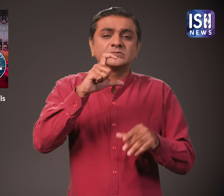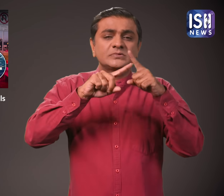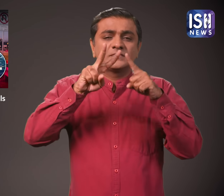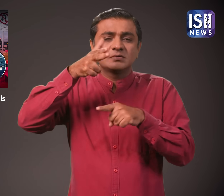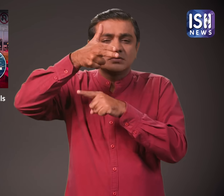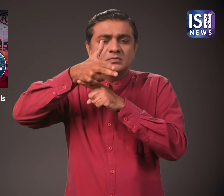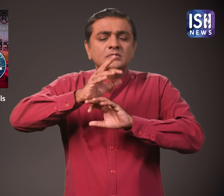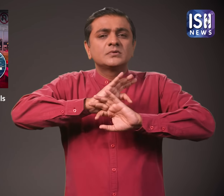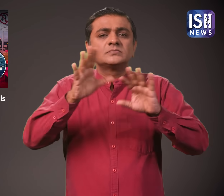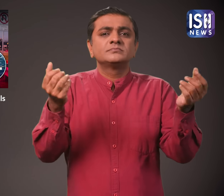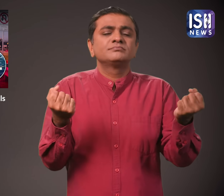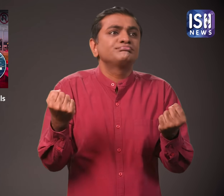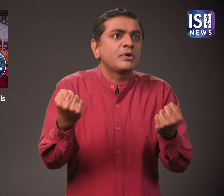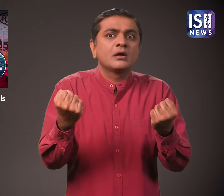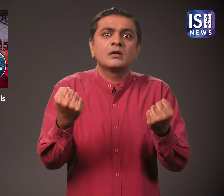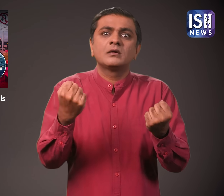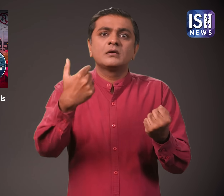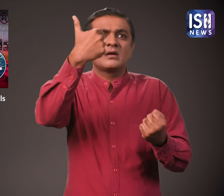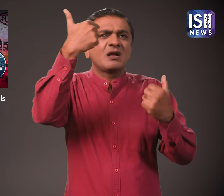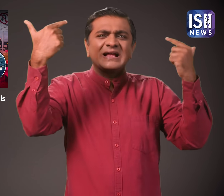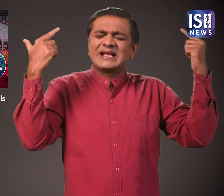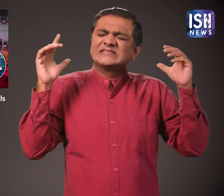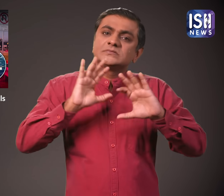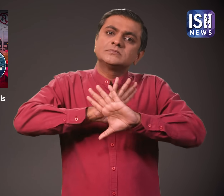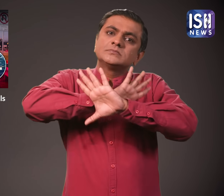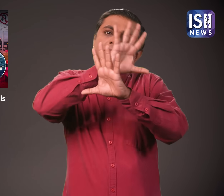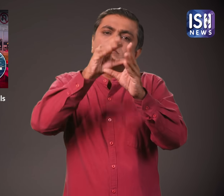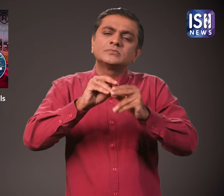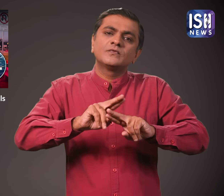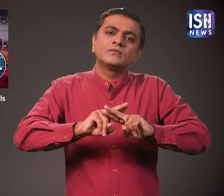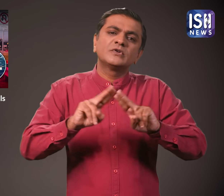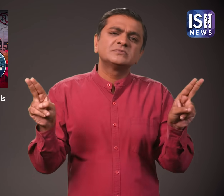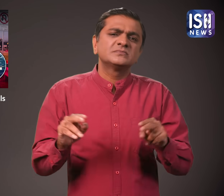The entire crash was captured on CCTV cameras.